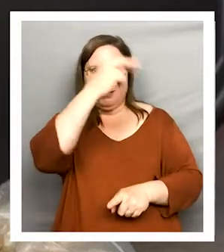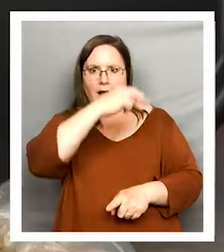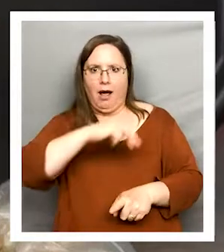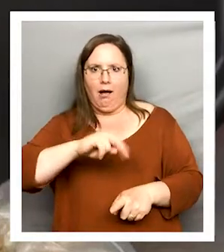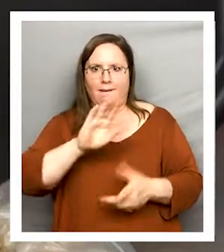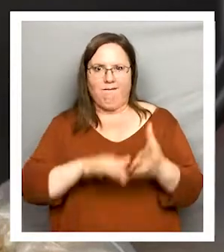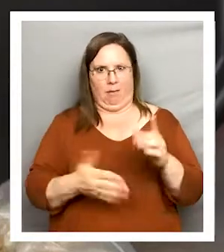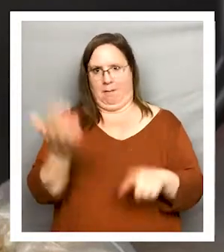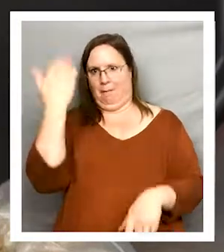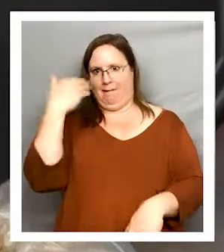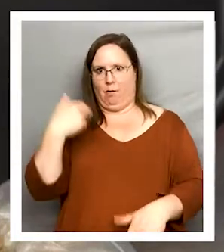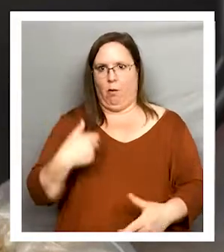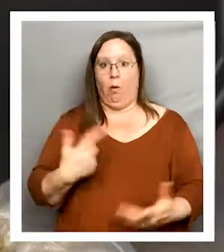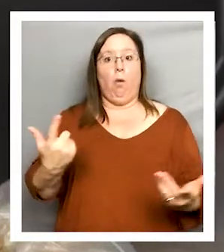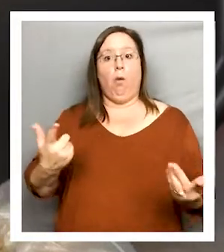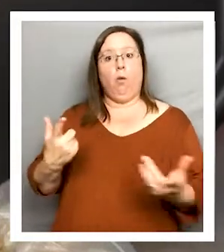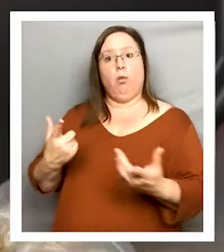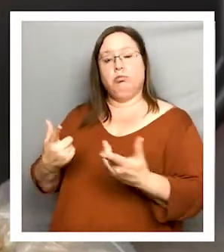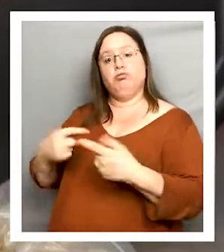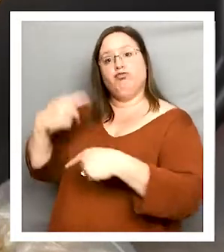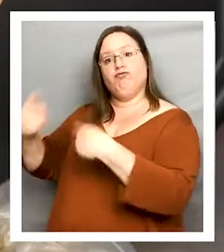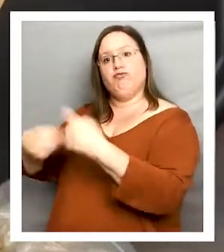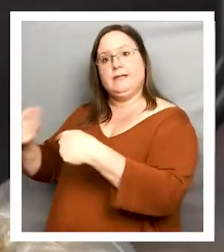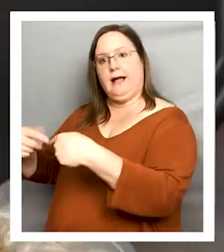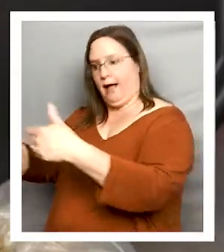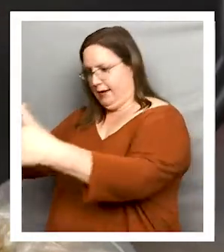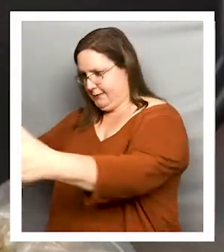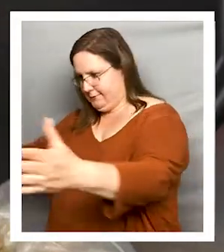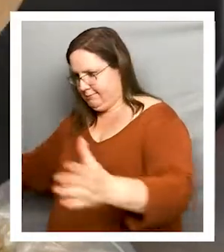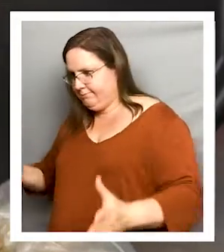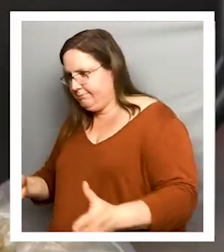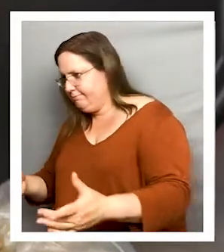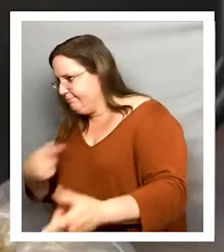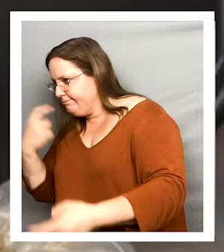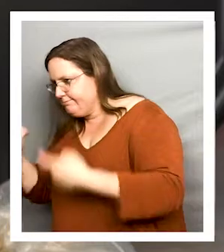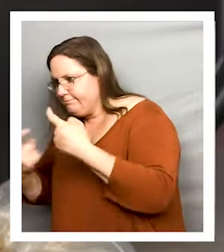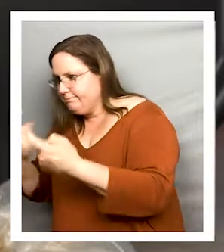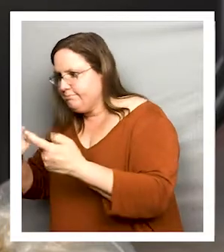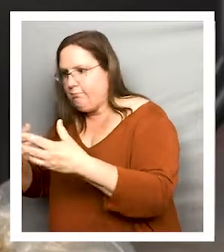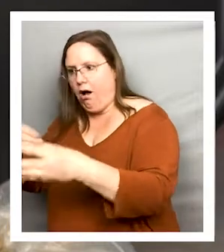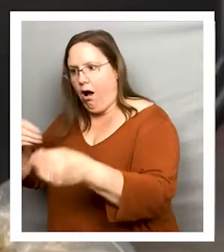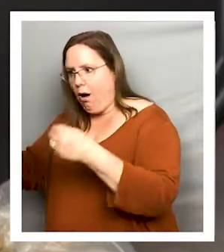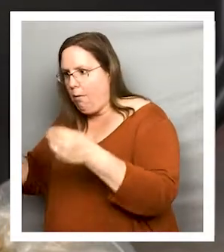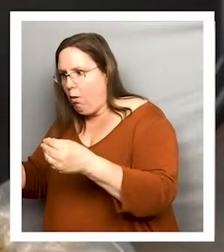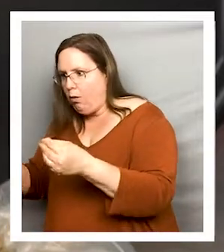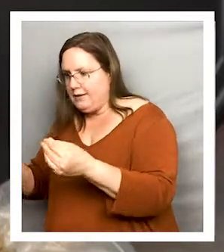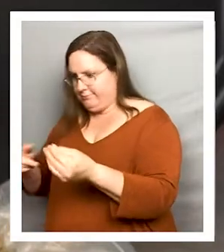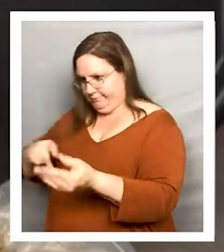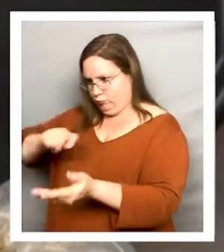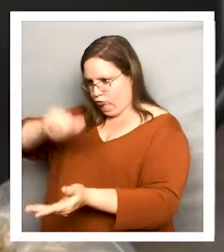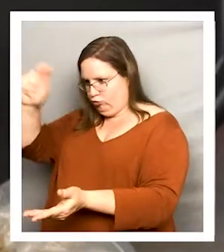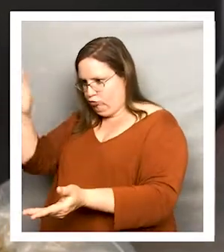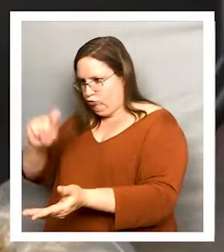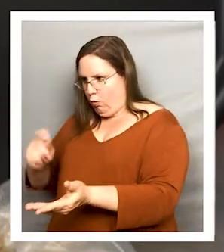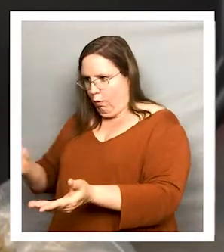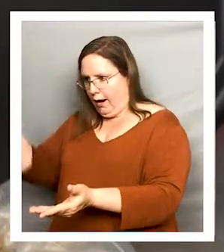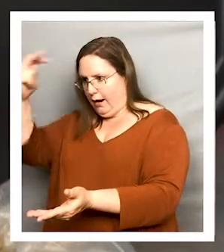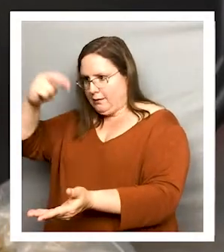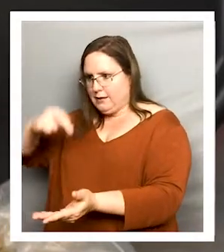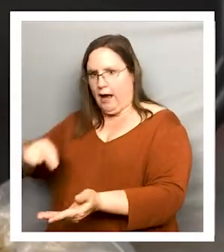some rockets these ones are quite basic i'm sure you guys could be much more creative and make some super cool rockets if you don't have any in